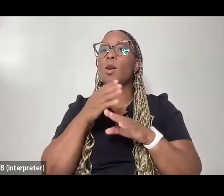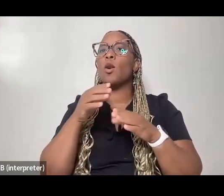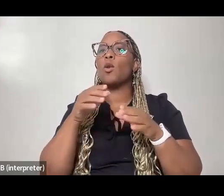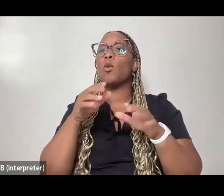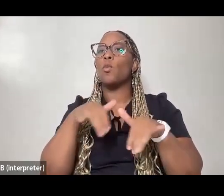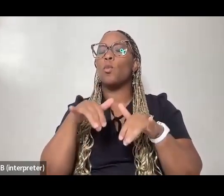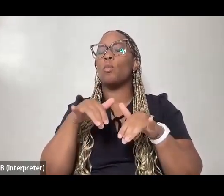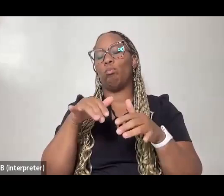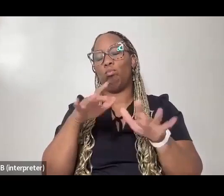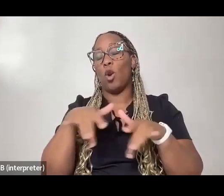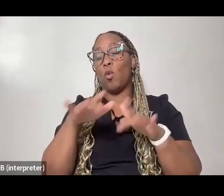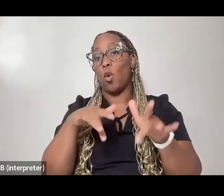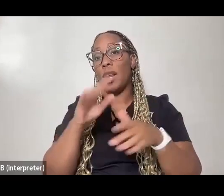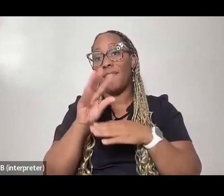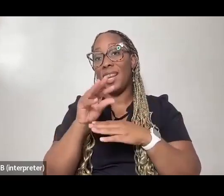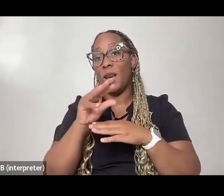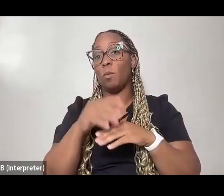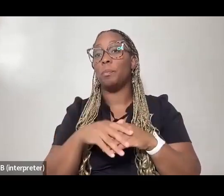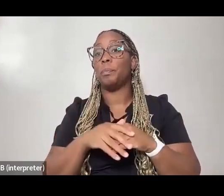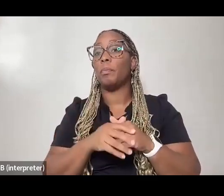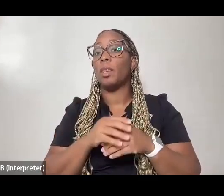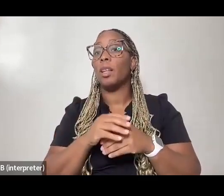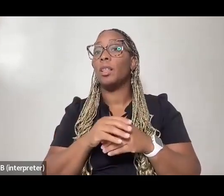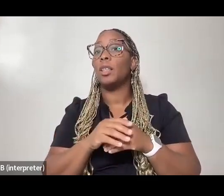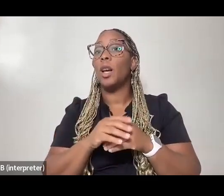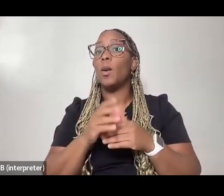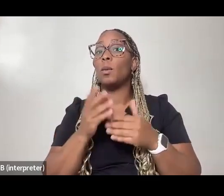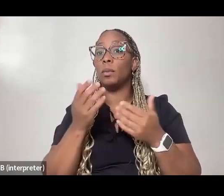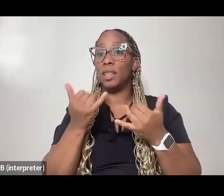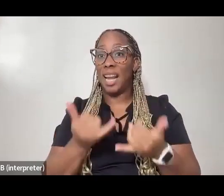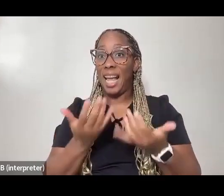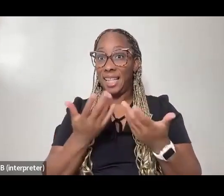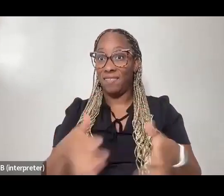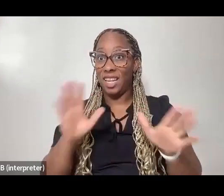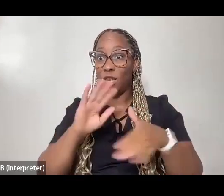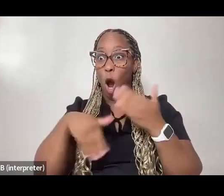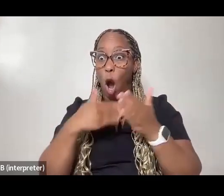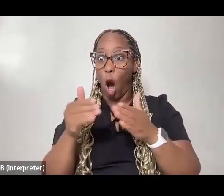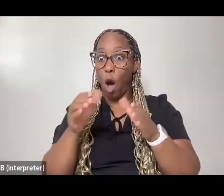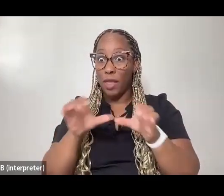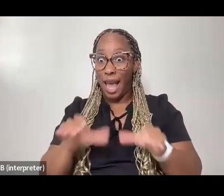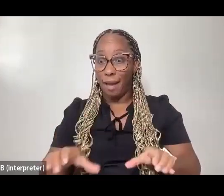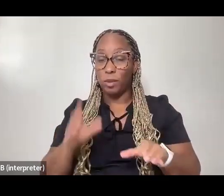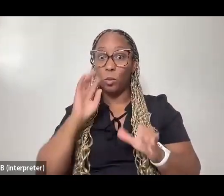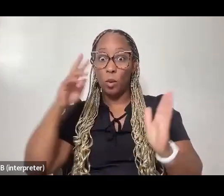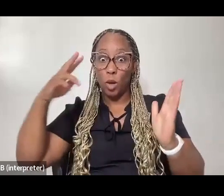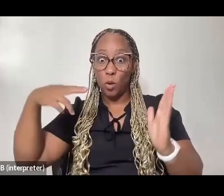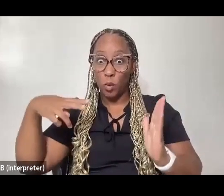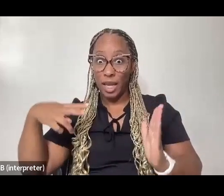sessions, we're going to take all of the captions from these sessions and we are going to go through them and clean them up